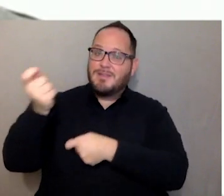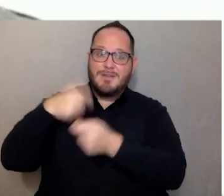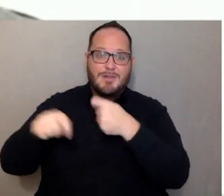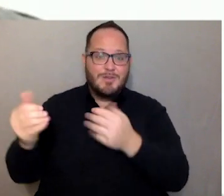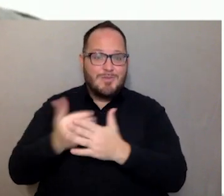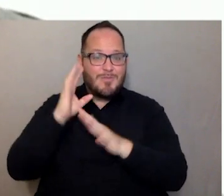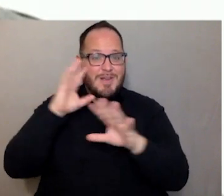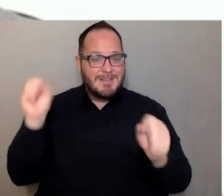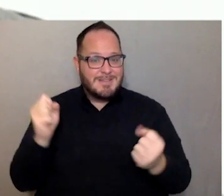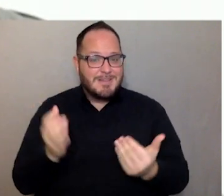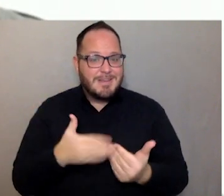THIS IS GOING TO CONCLUDE OUR